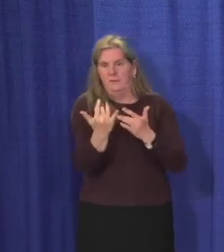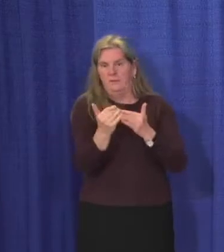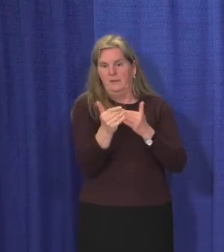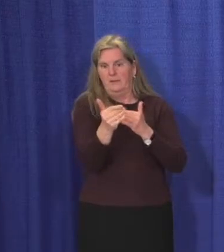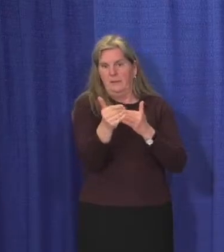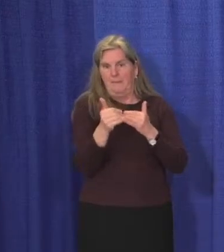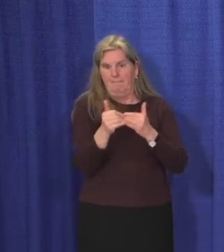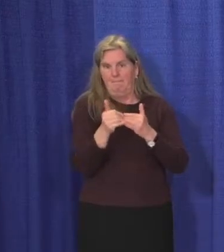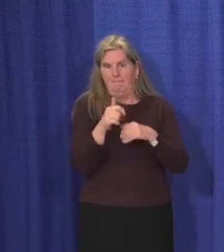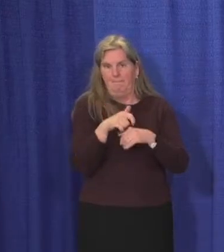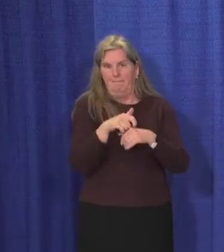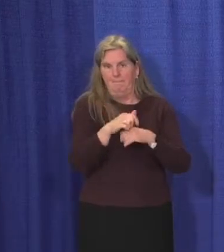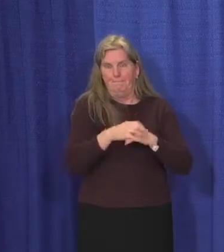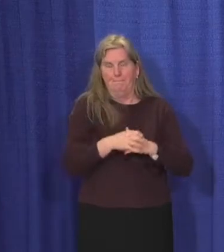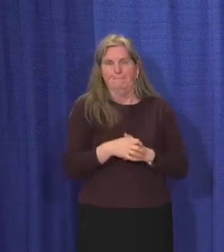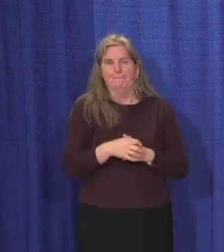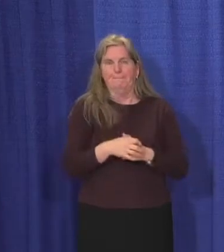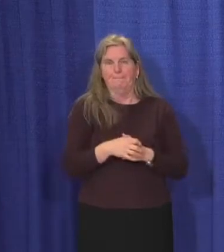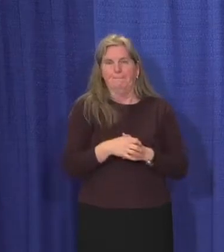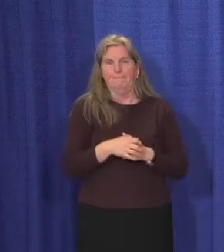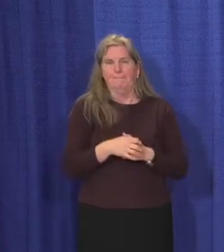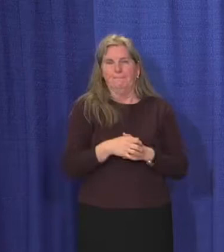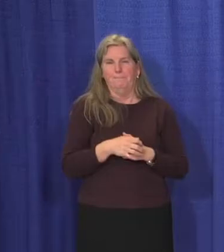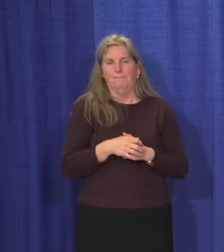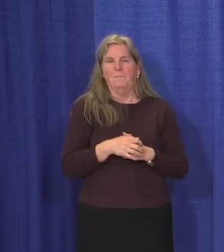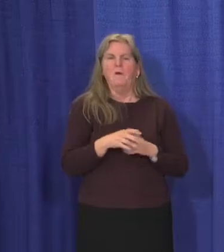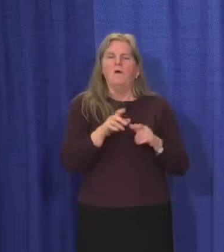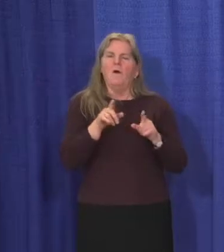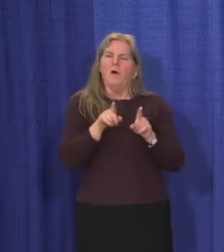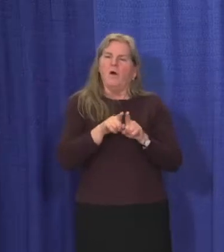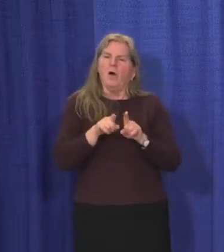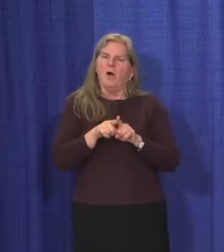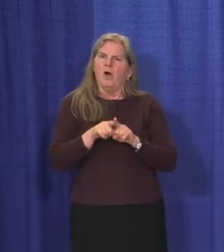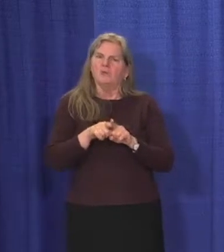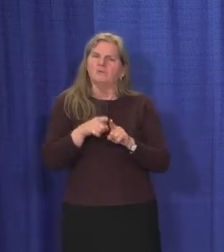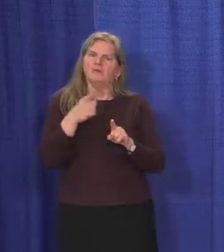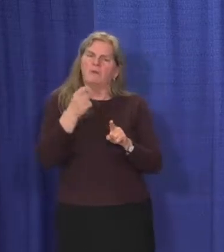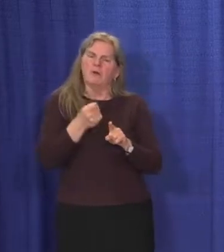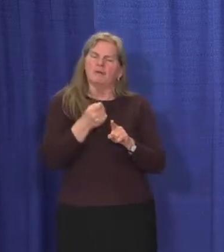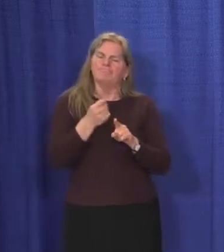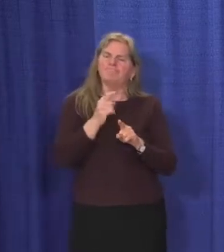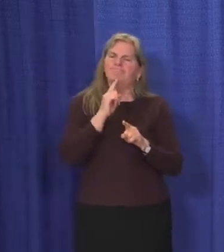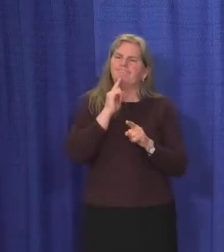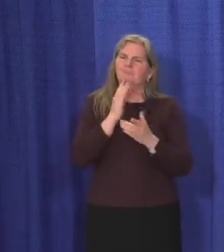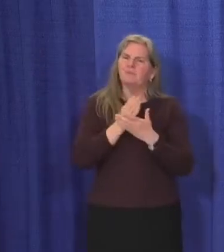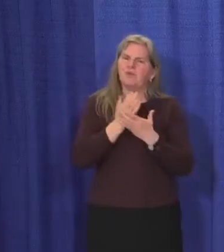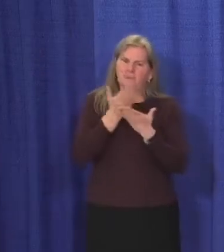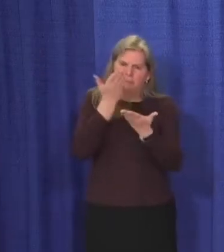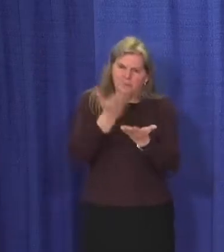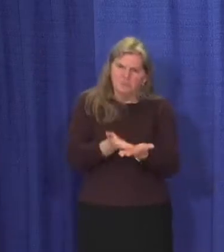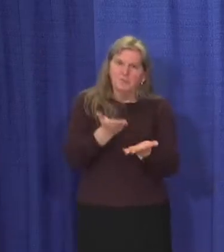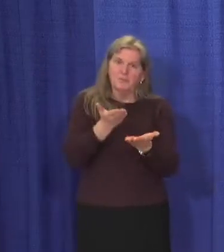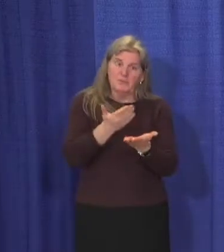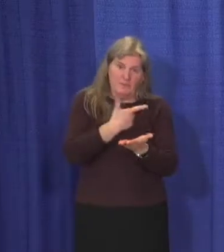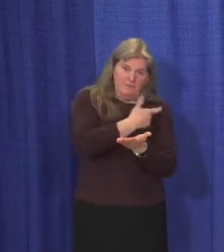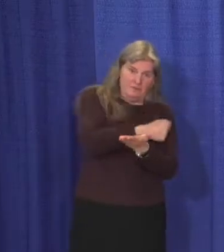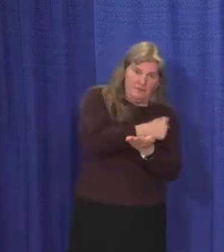Health Canada approved vaccine. I want to add to the premier's comments on verification for